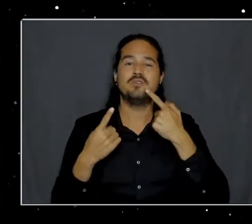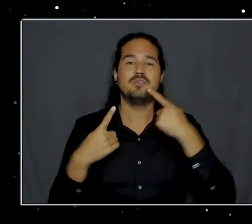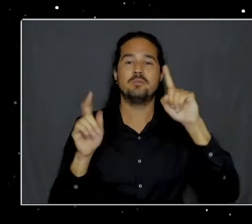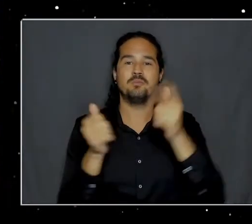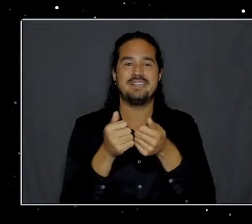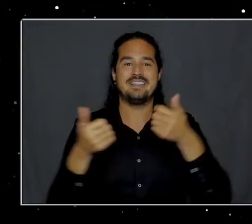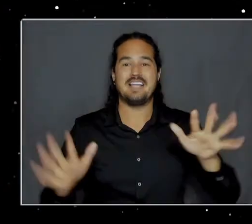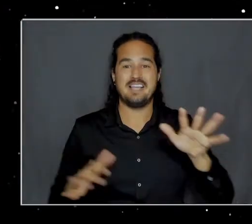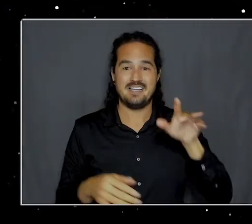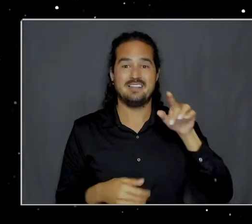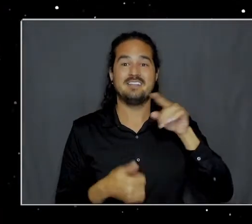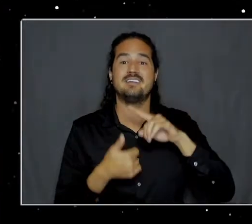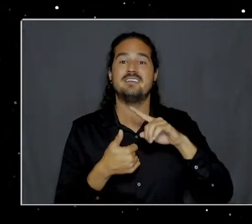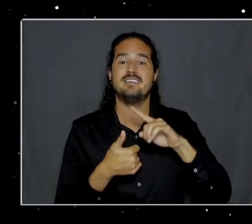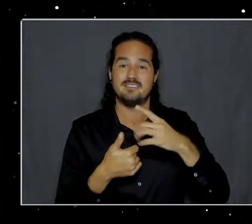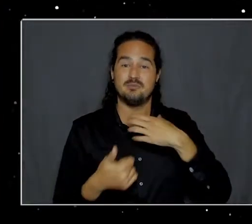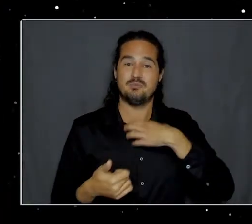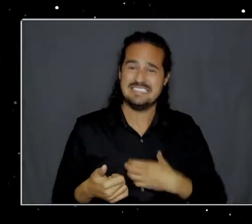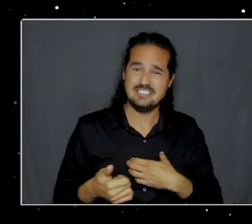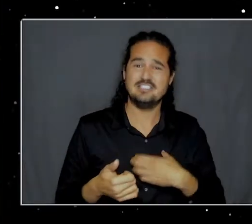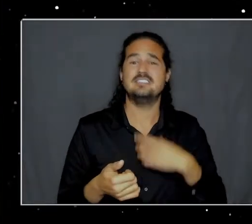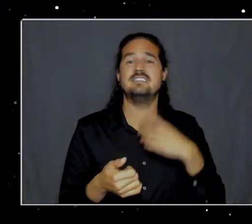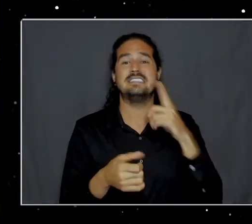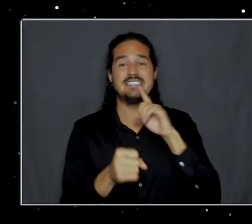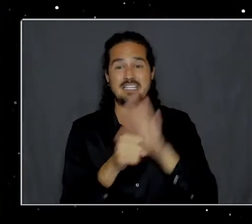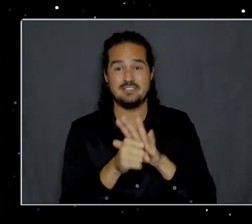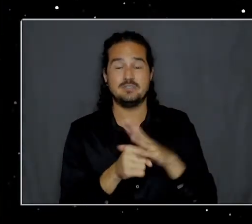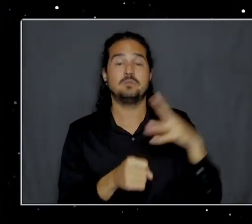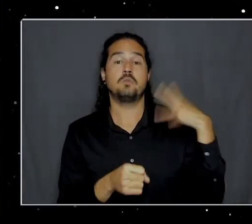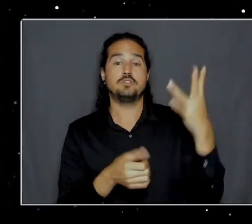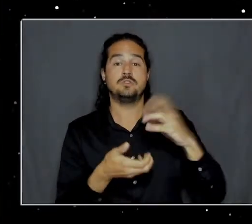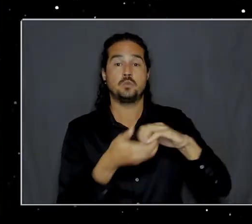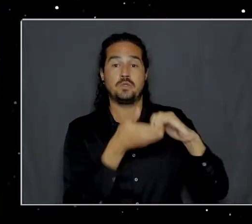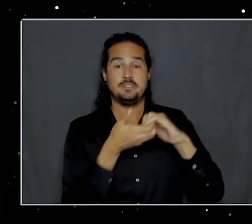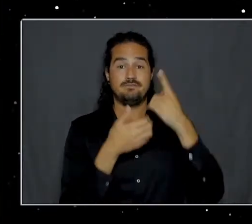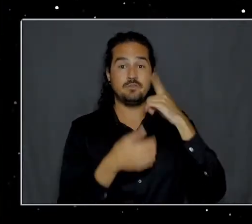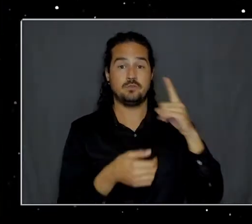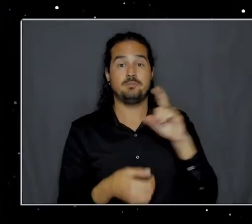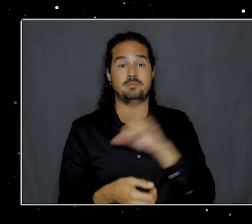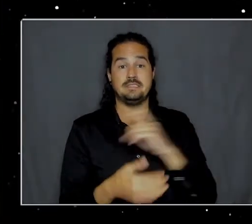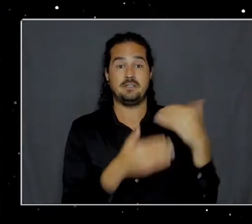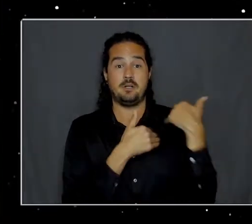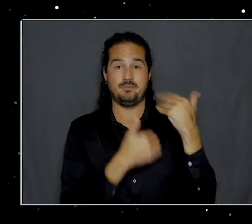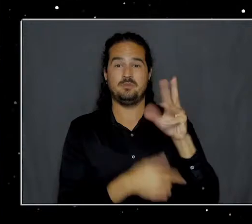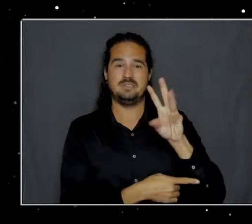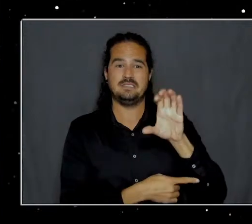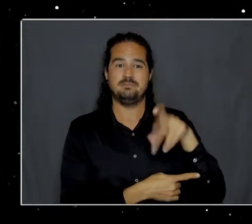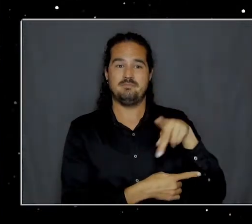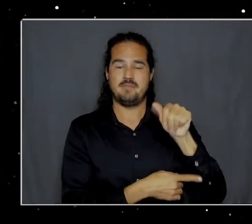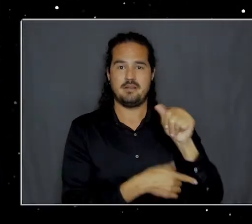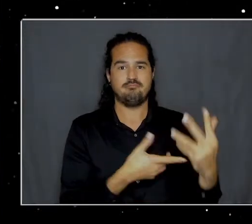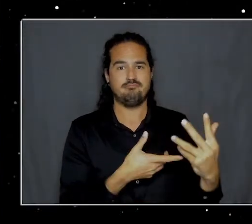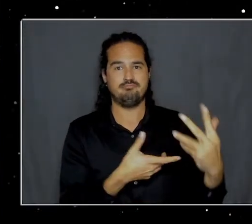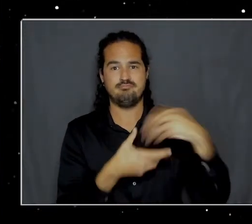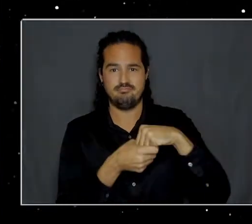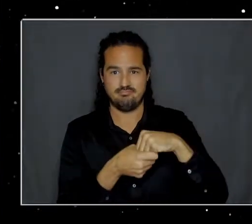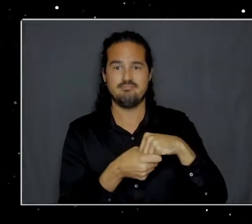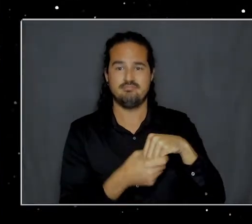ACROSS THE STATE. THE MOST TRANSFORMATIVE OF THESE LAWS WOULD NOT HAVE PASSED IF